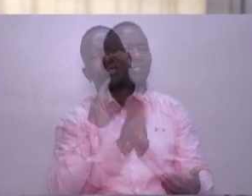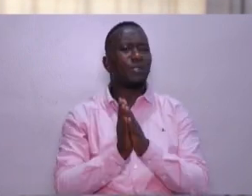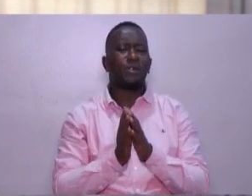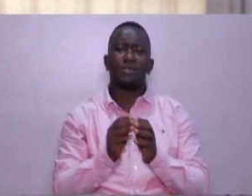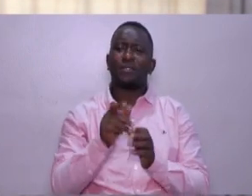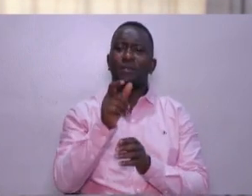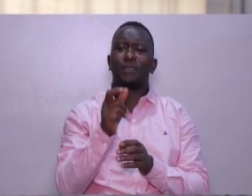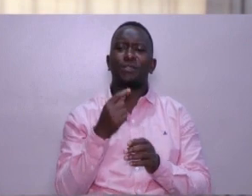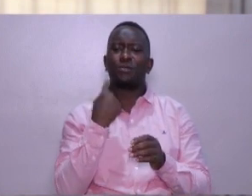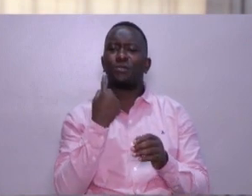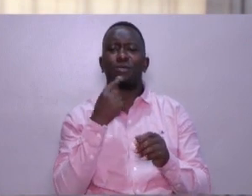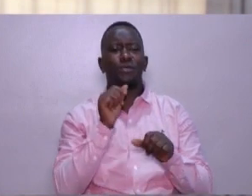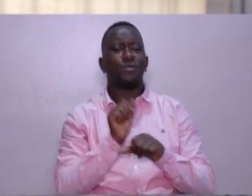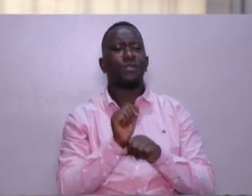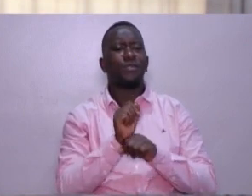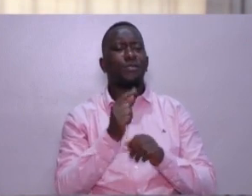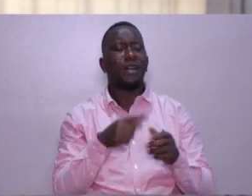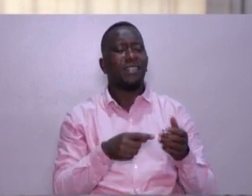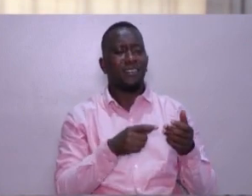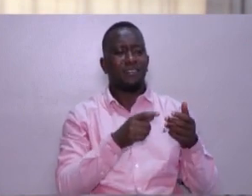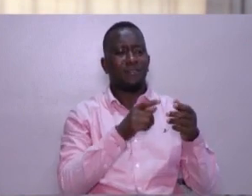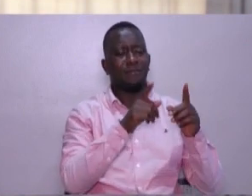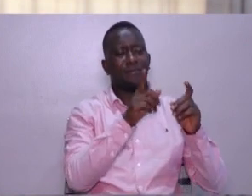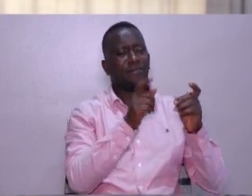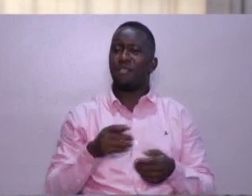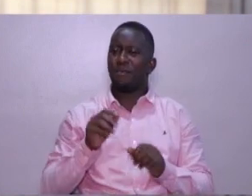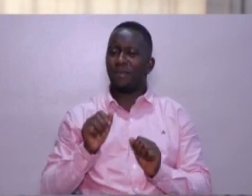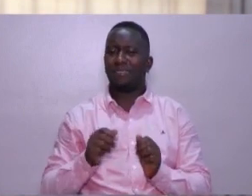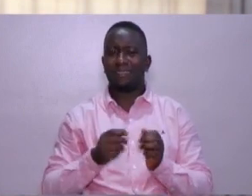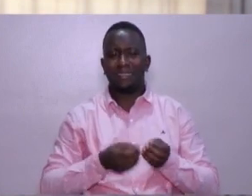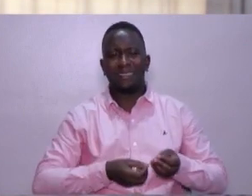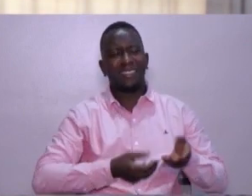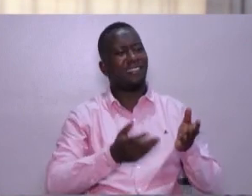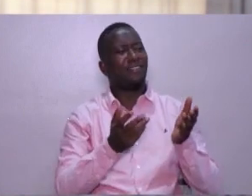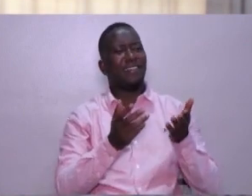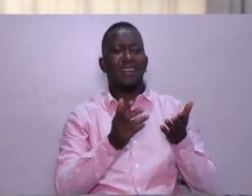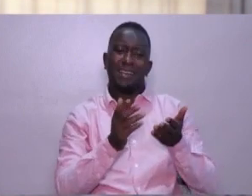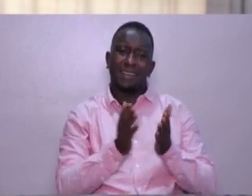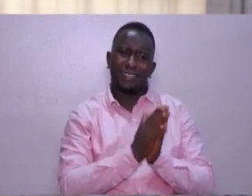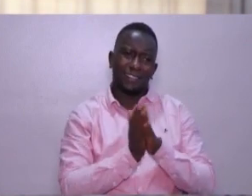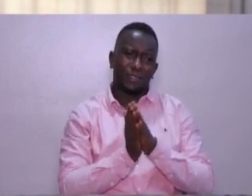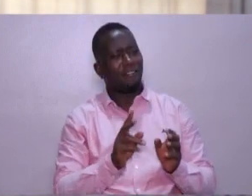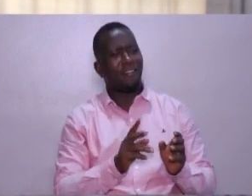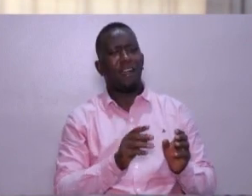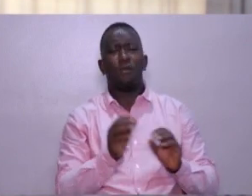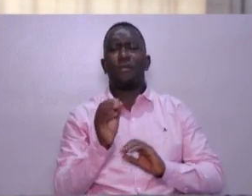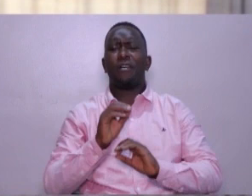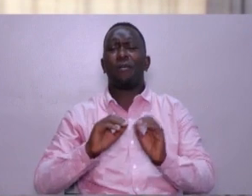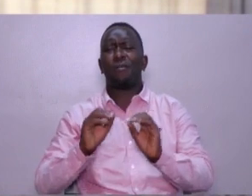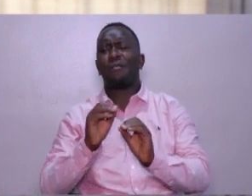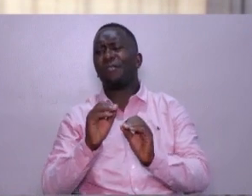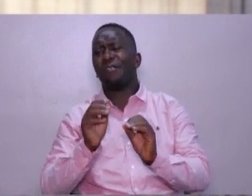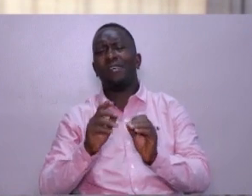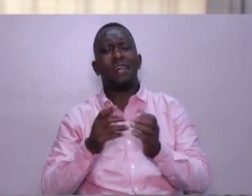You have told them create the ulna nerve! with no image, with no nothing so you are going to cause